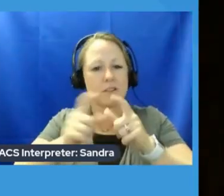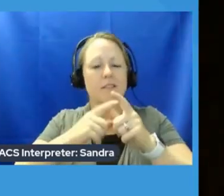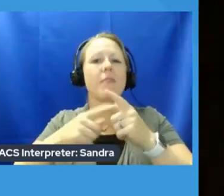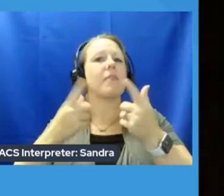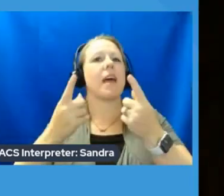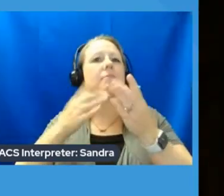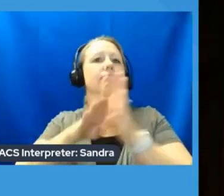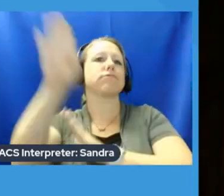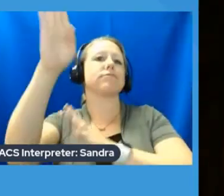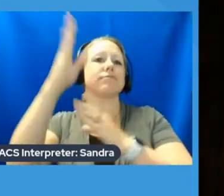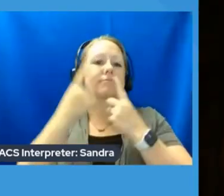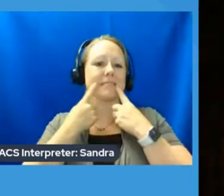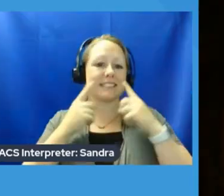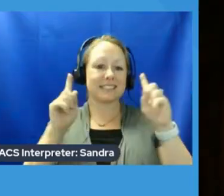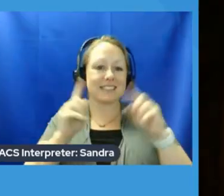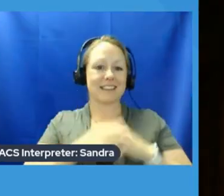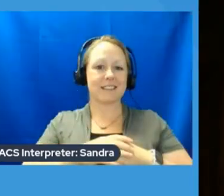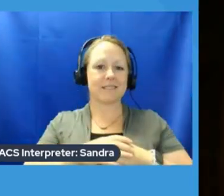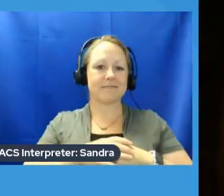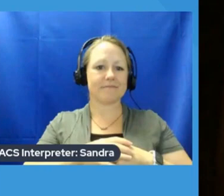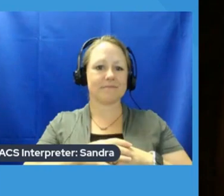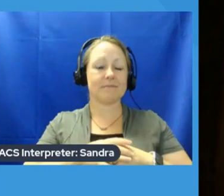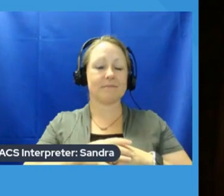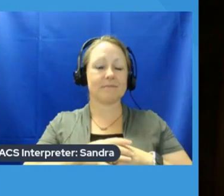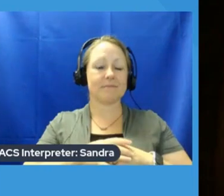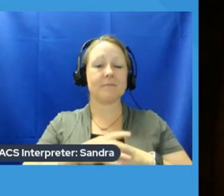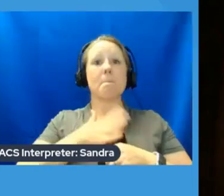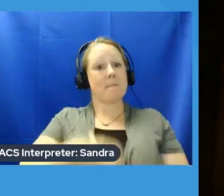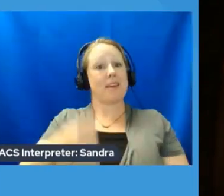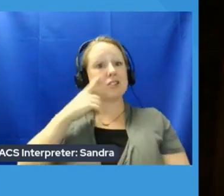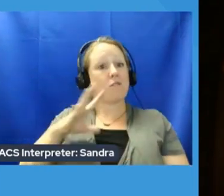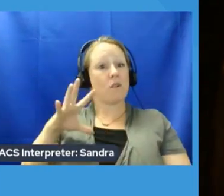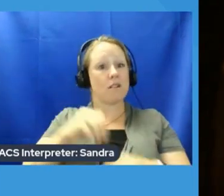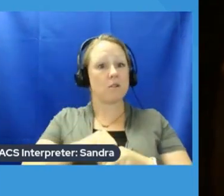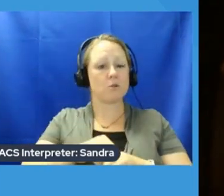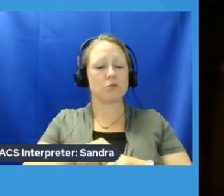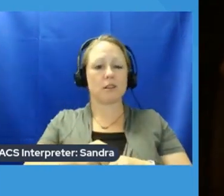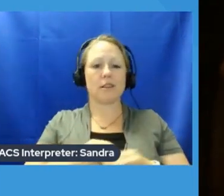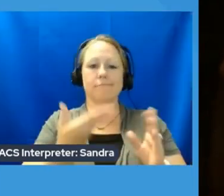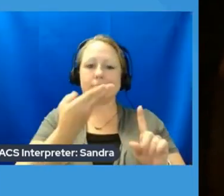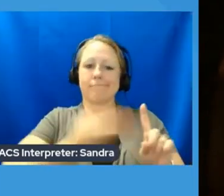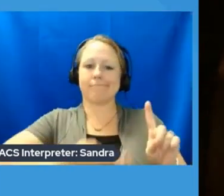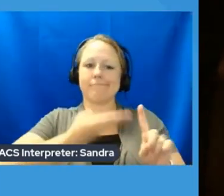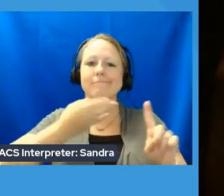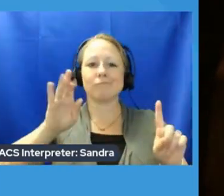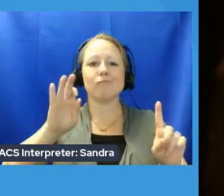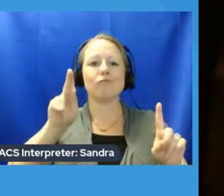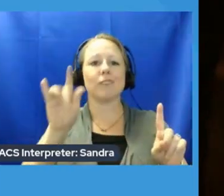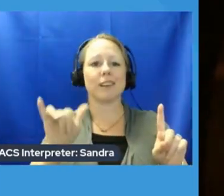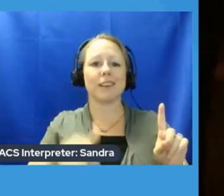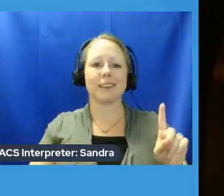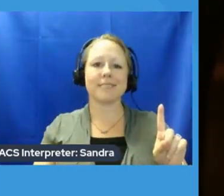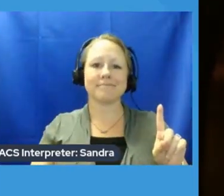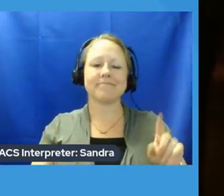when it comes to my passion for inclusion. And, you know, a parent shouldn't have to fight for inclusion.